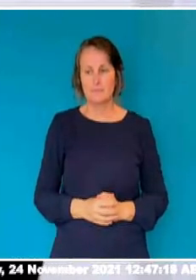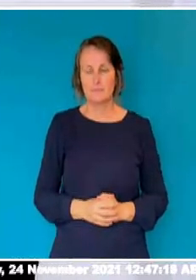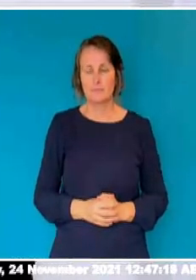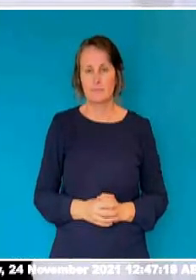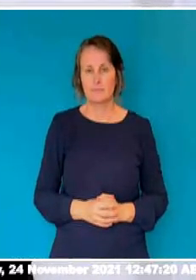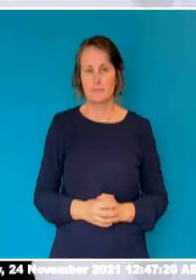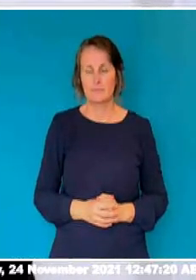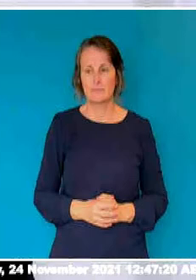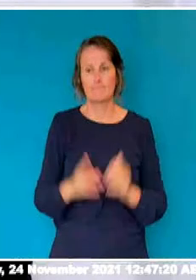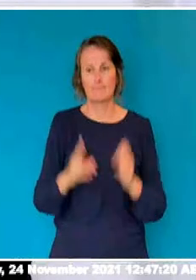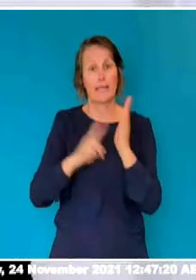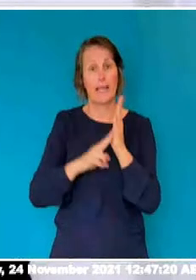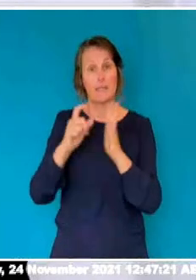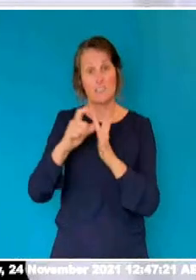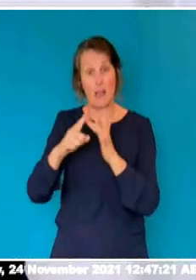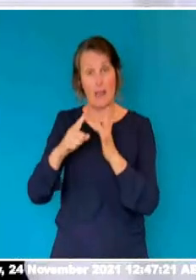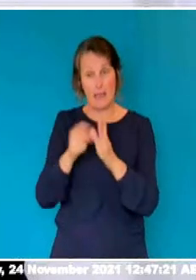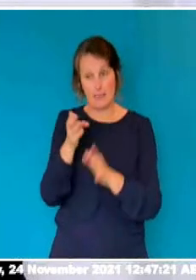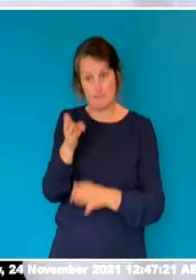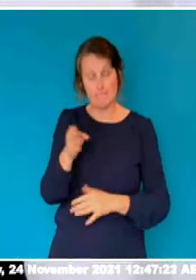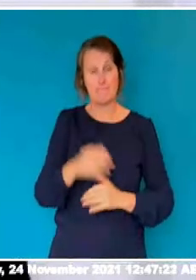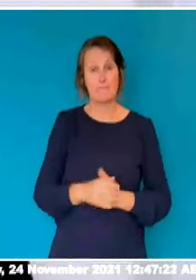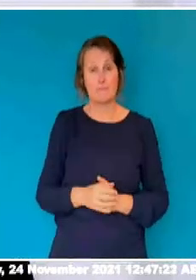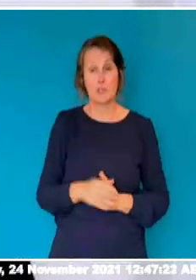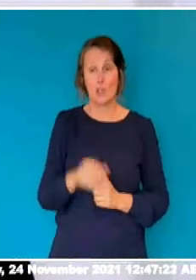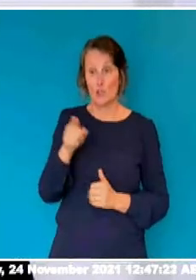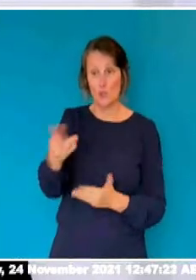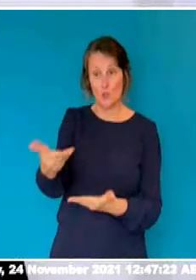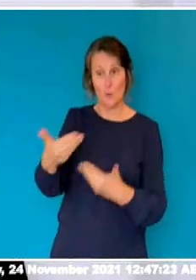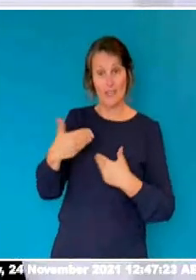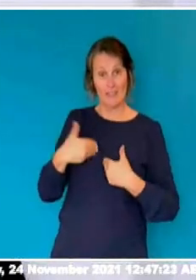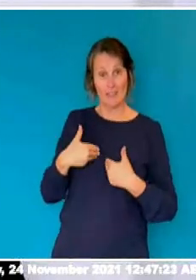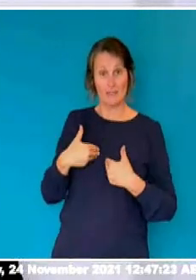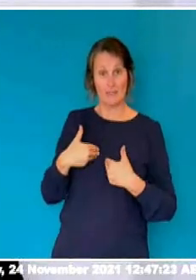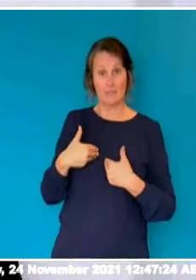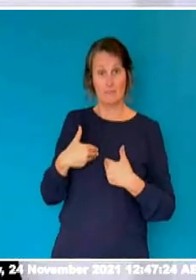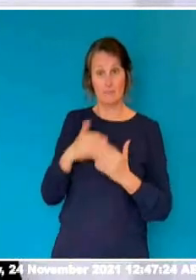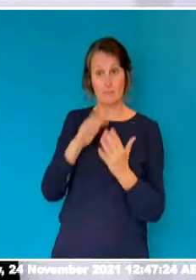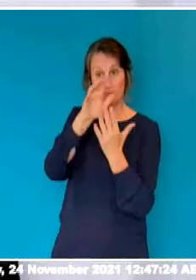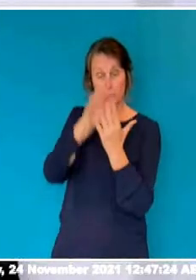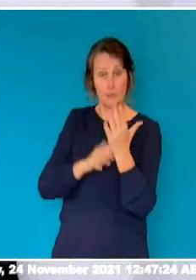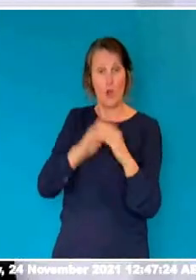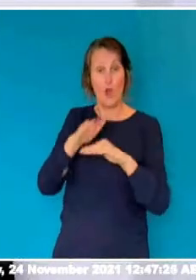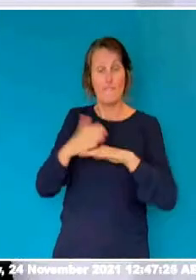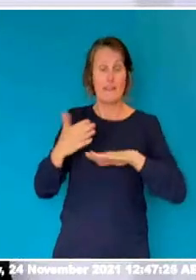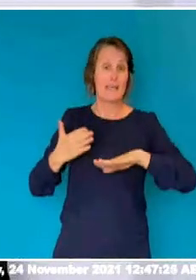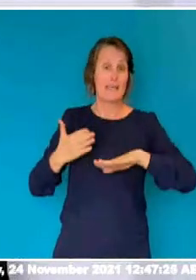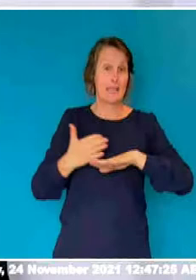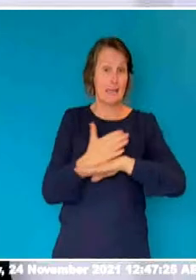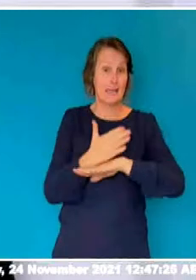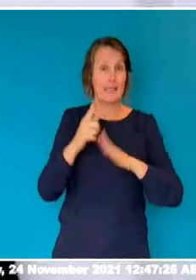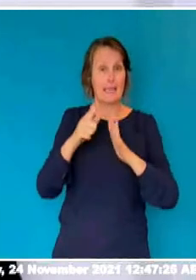copy of your agency's employees with a disability annual survey? Yes.